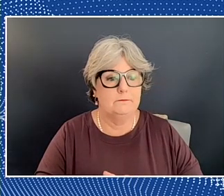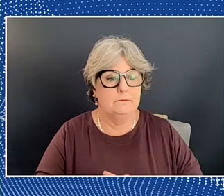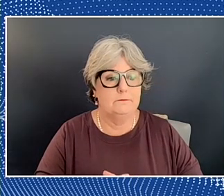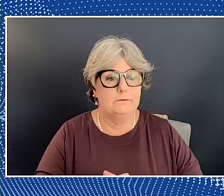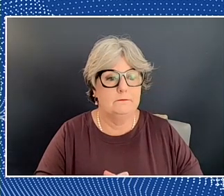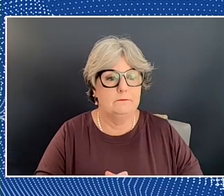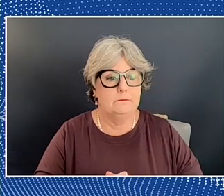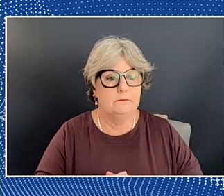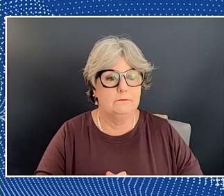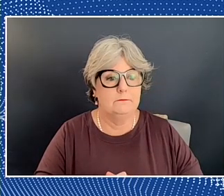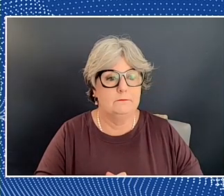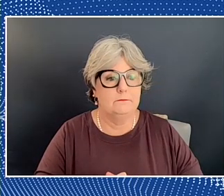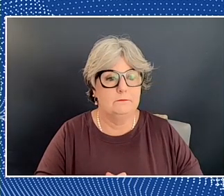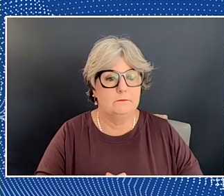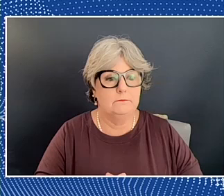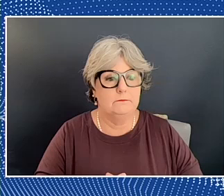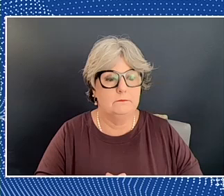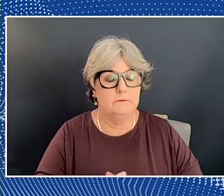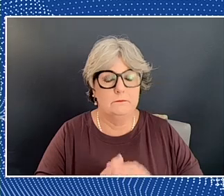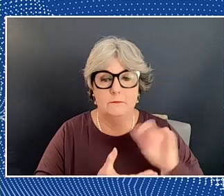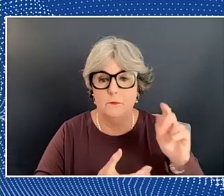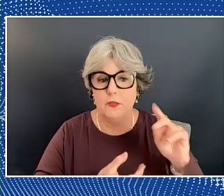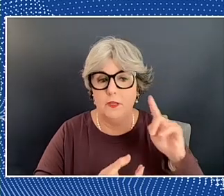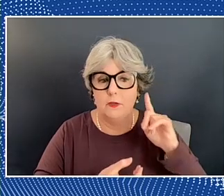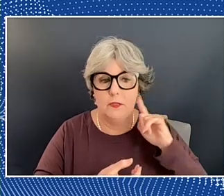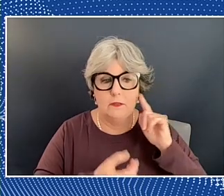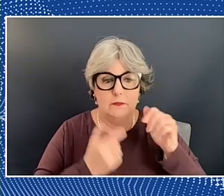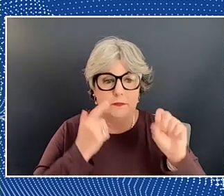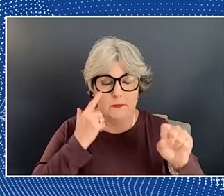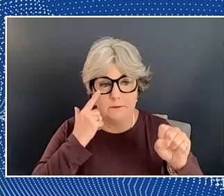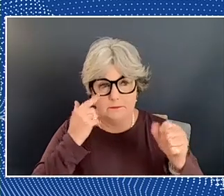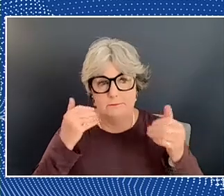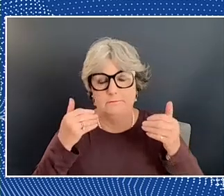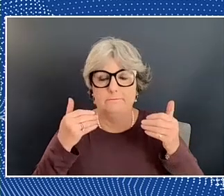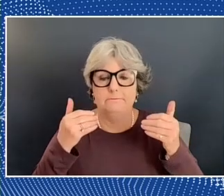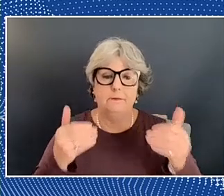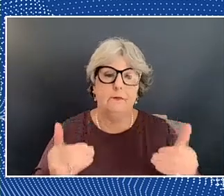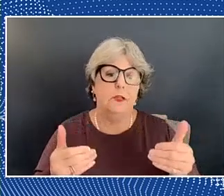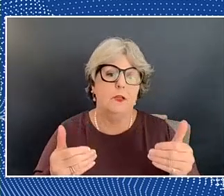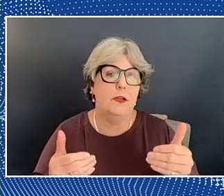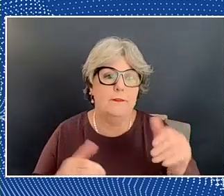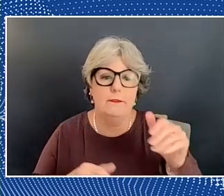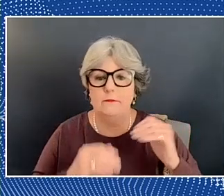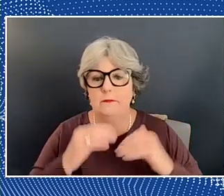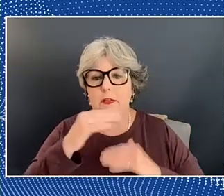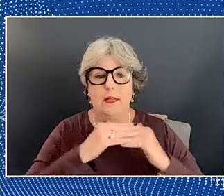How about now? John, can you hear me? Yes, I can hear you. Alright. Yes. You have up to three minutes. Please begin.